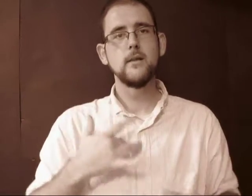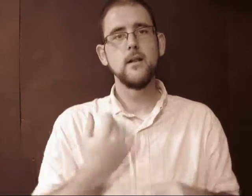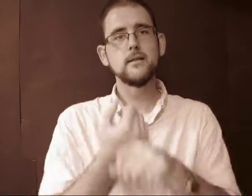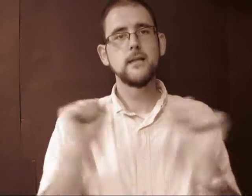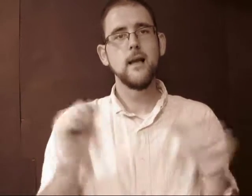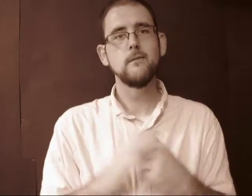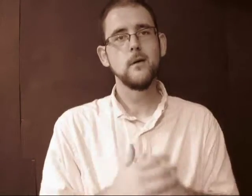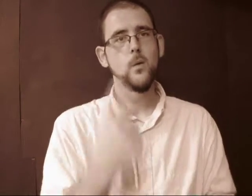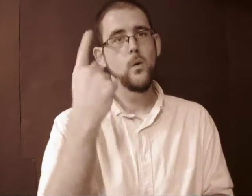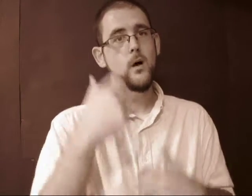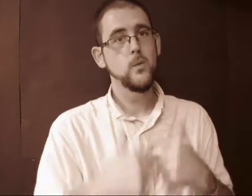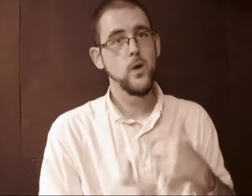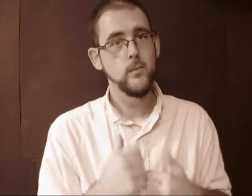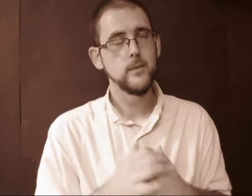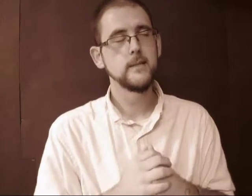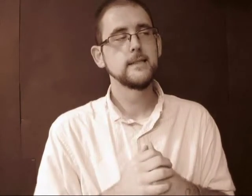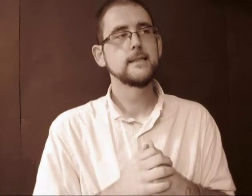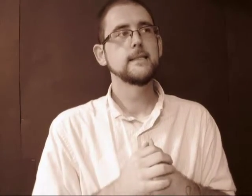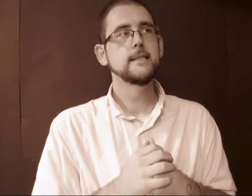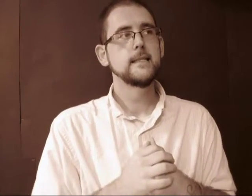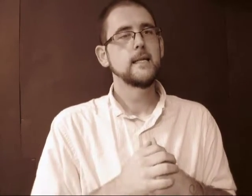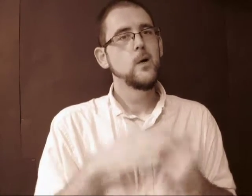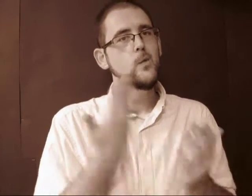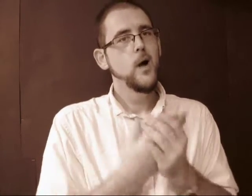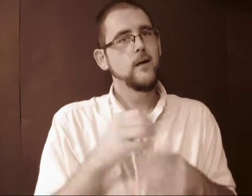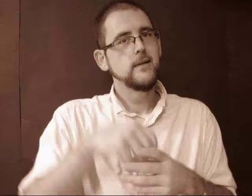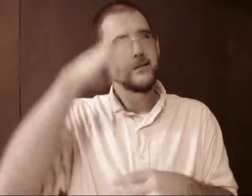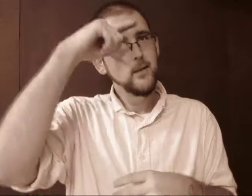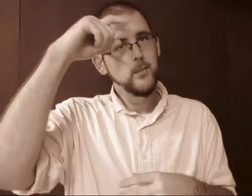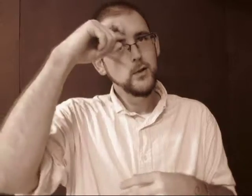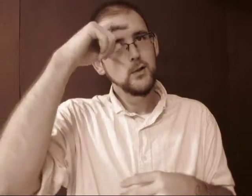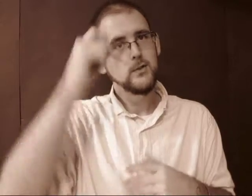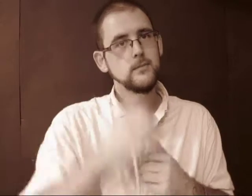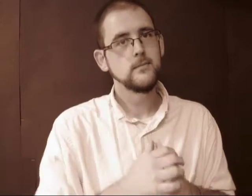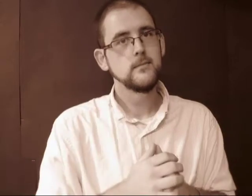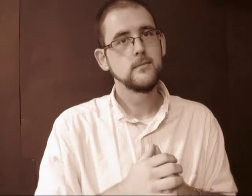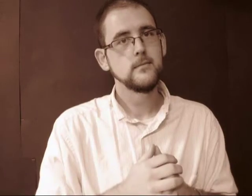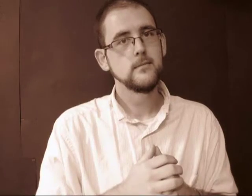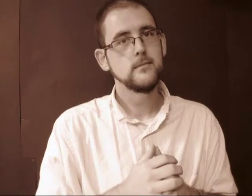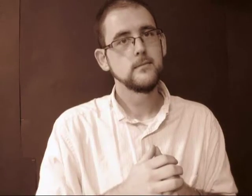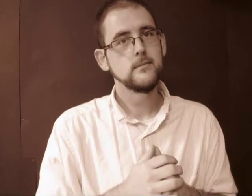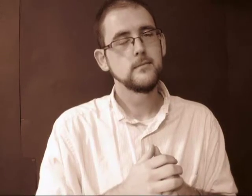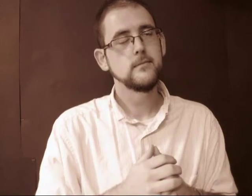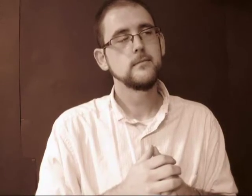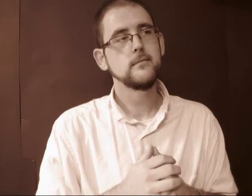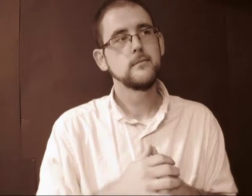They feel safe, but forget one thing: they arrived in the summer.